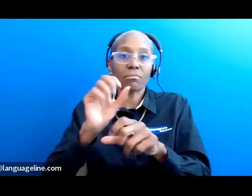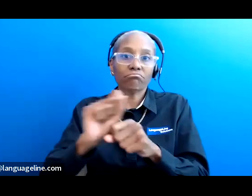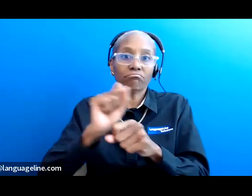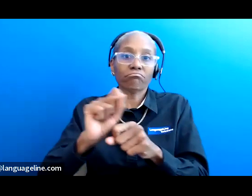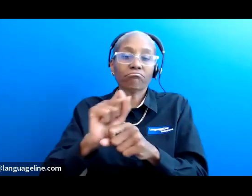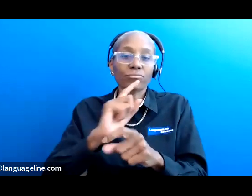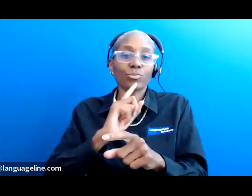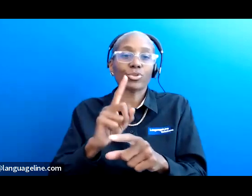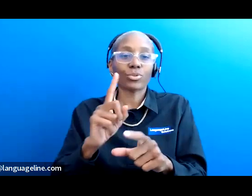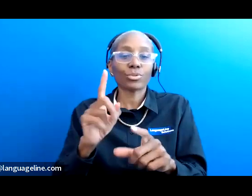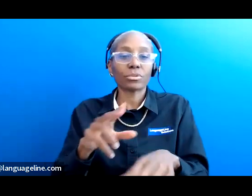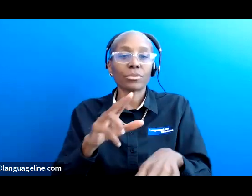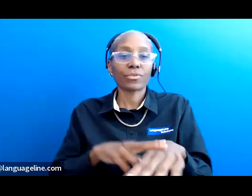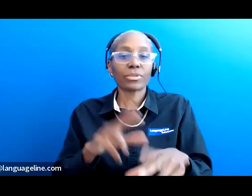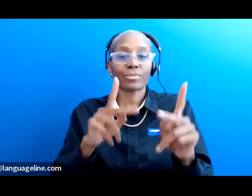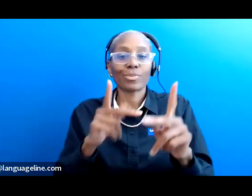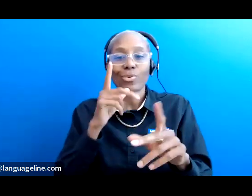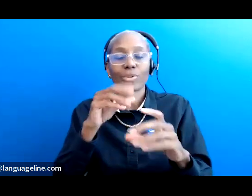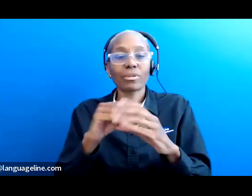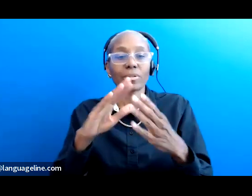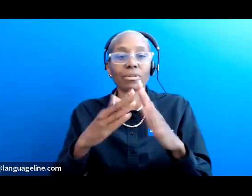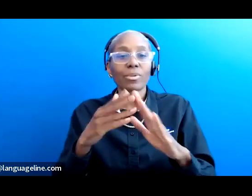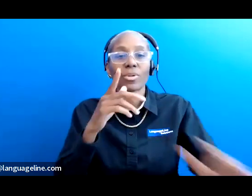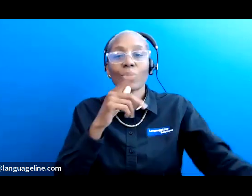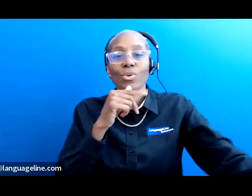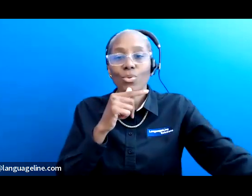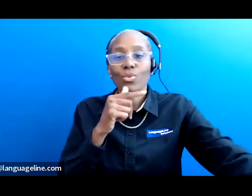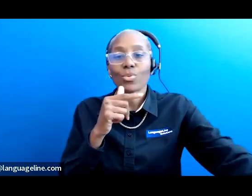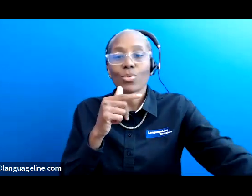And of course, also the people in the community, people with paralysis